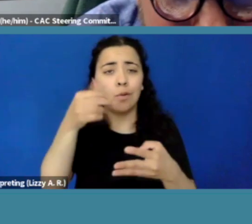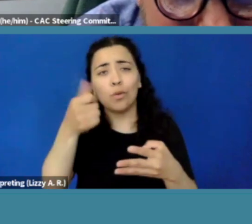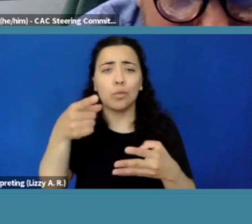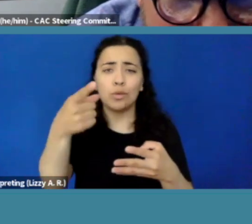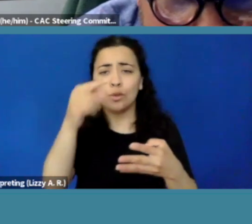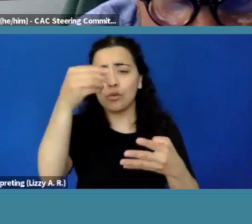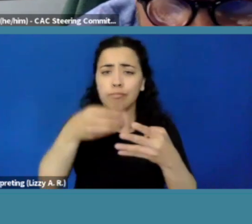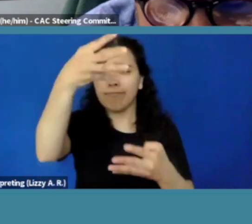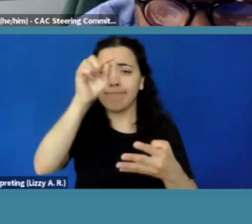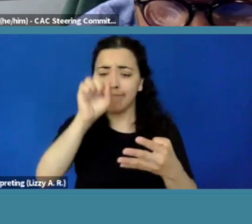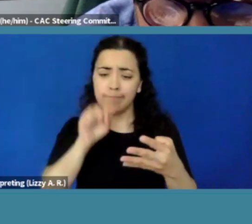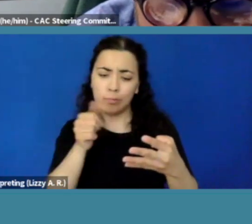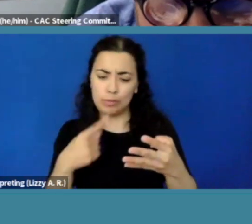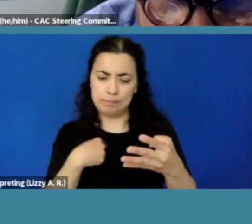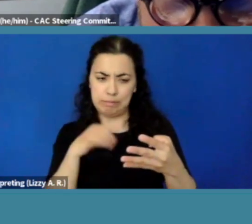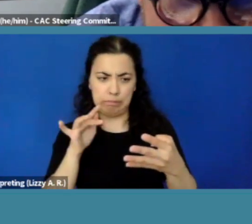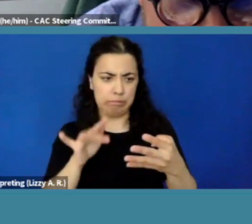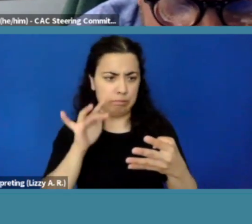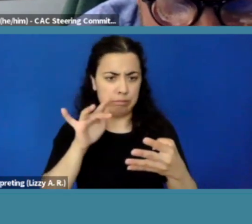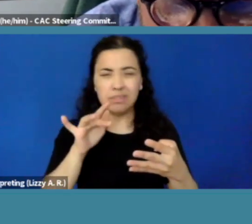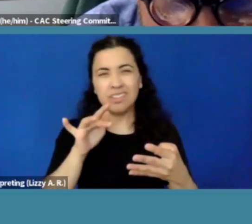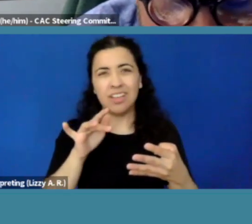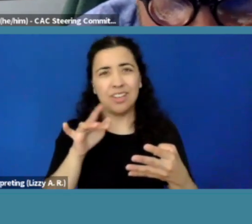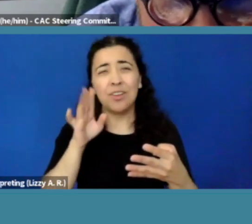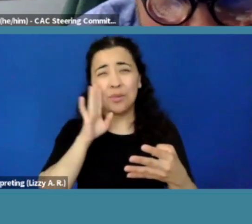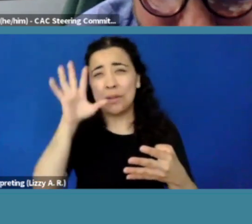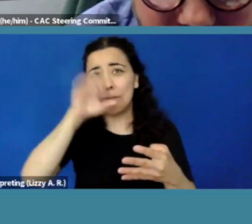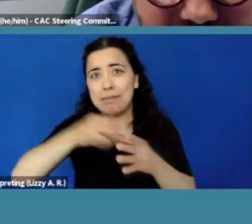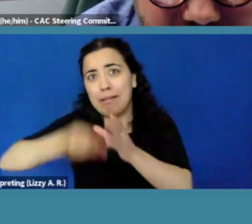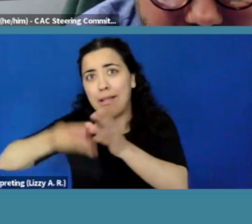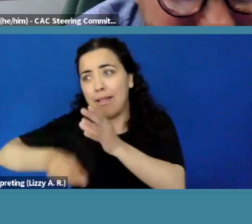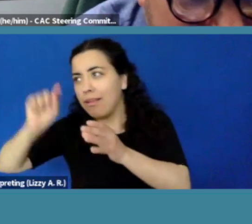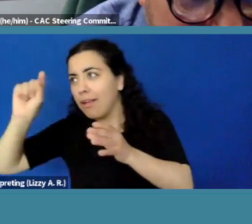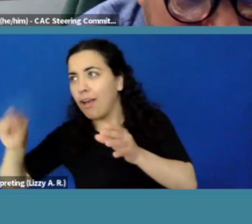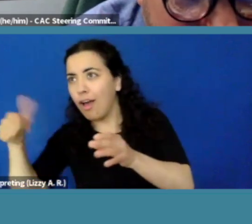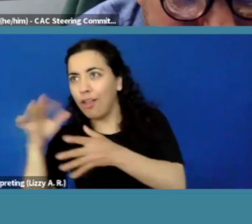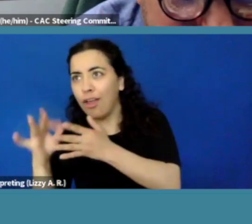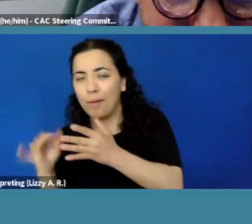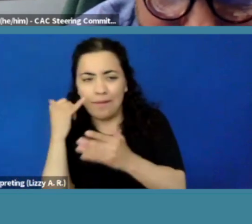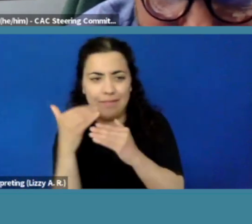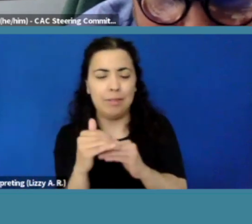Because you for sure will miss something if you're providing a limited number of options.